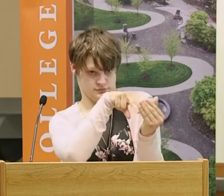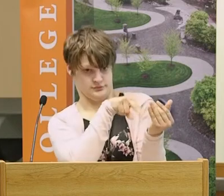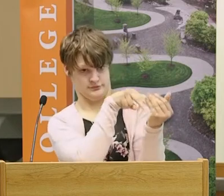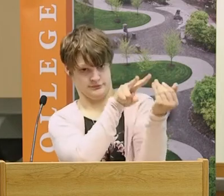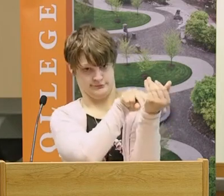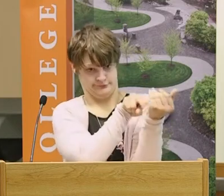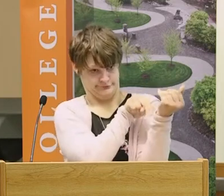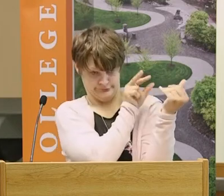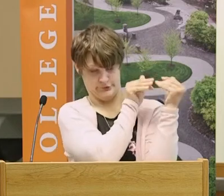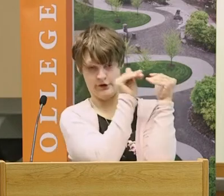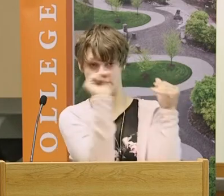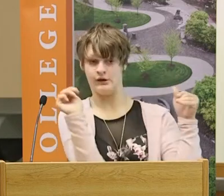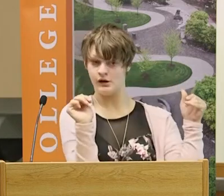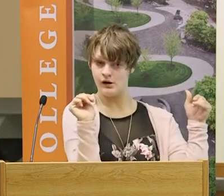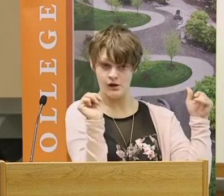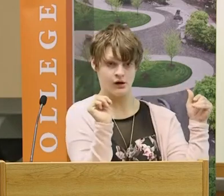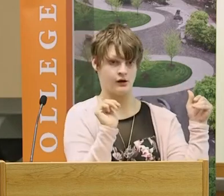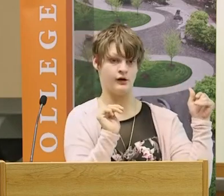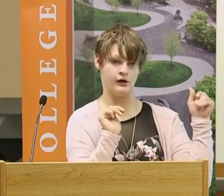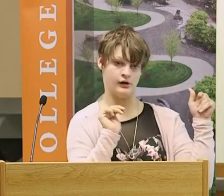And I've been there since eighth grade.